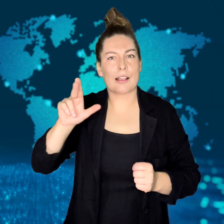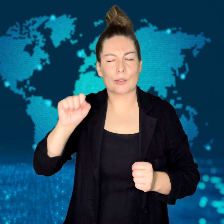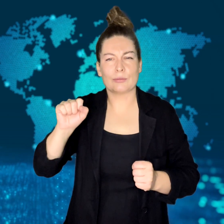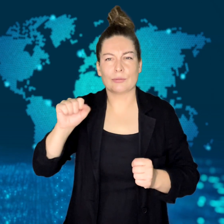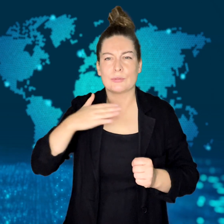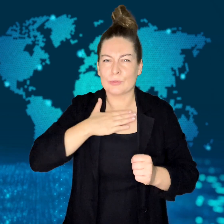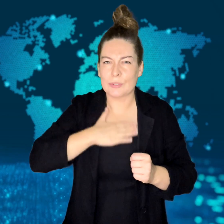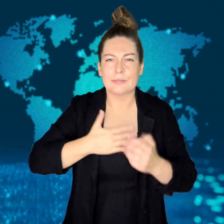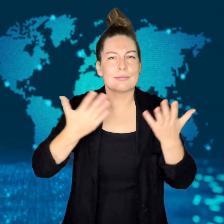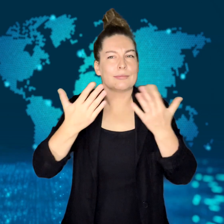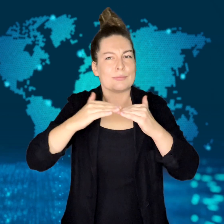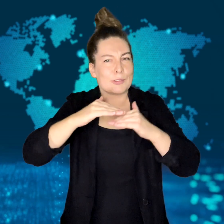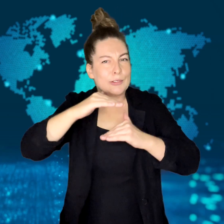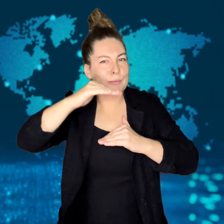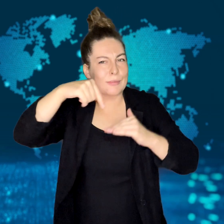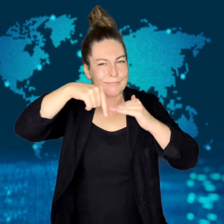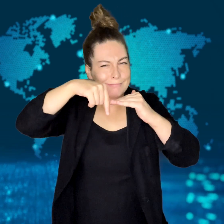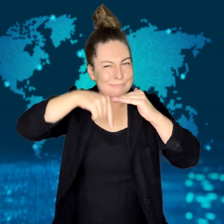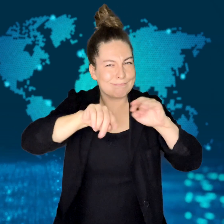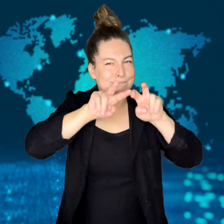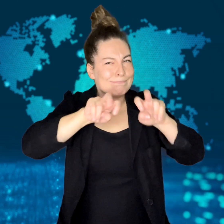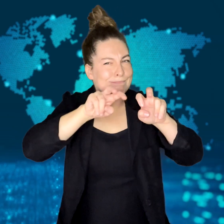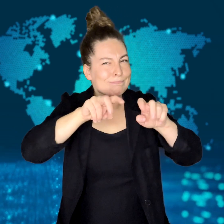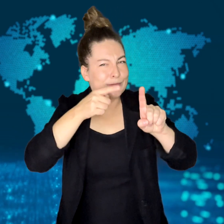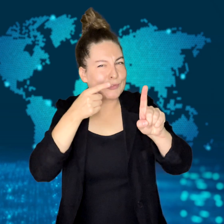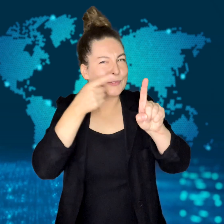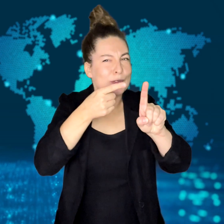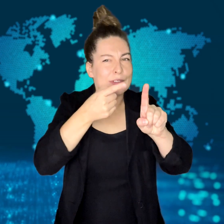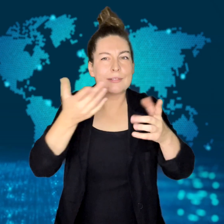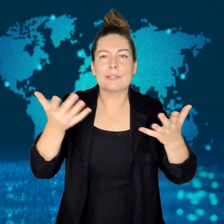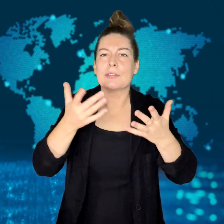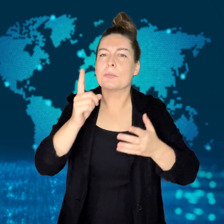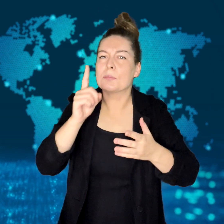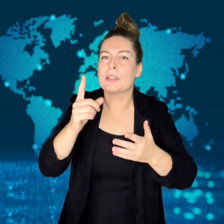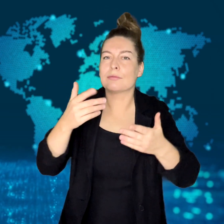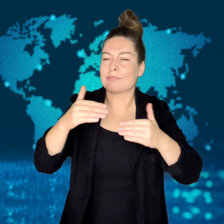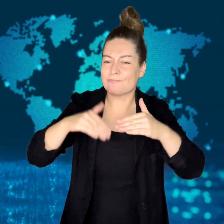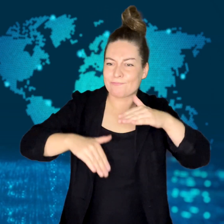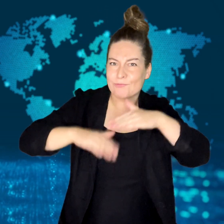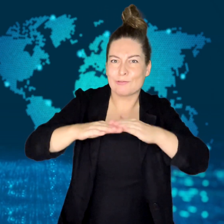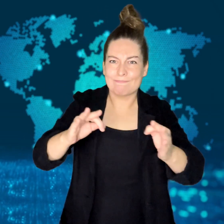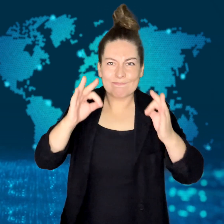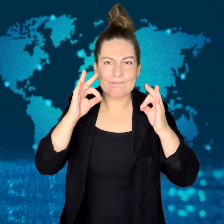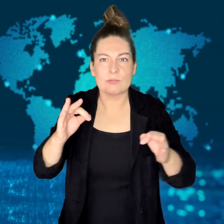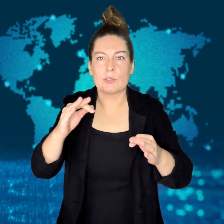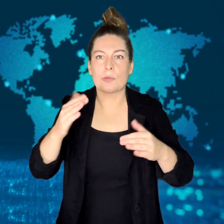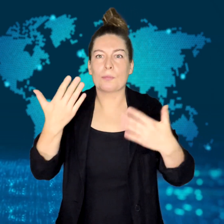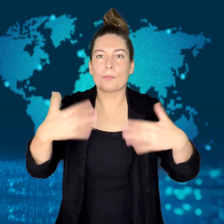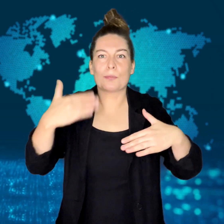may actually be able to support life. Enceladus is the target